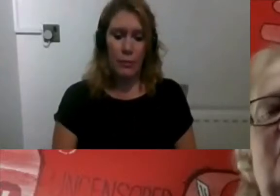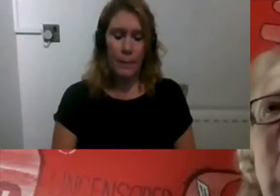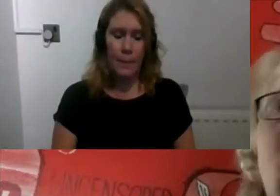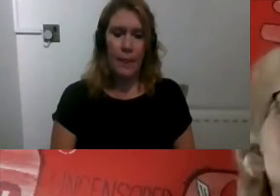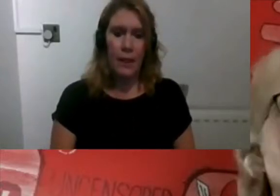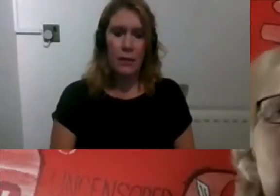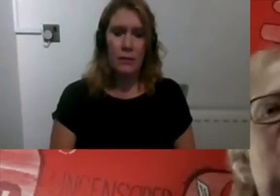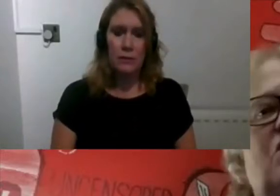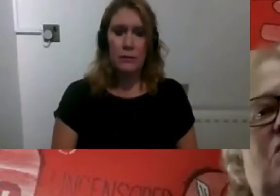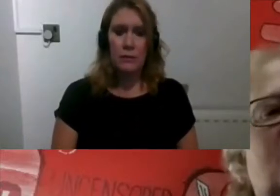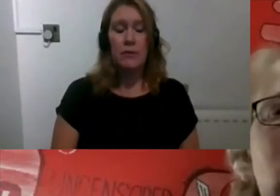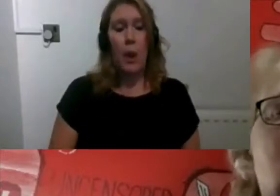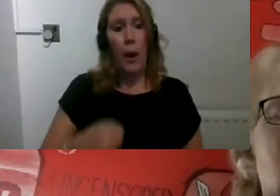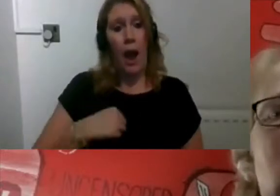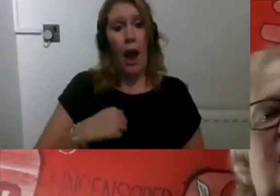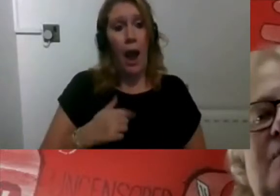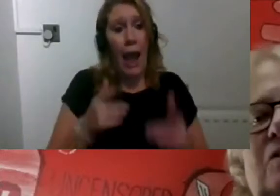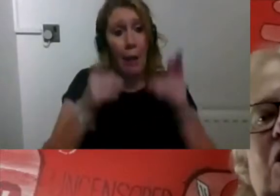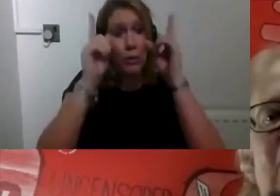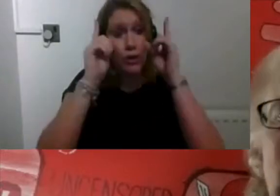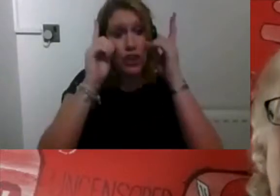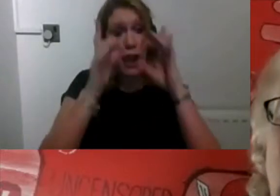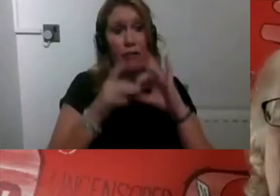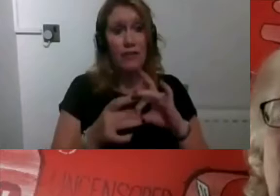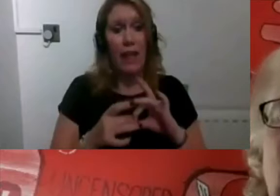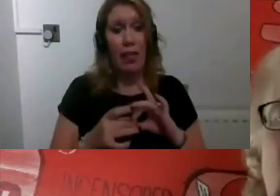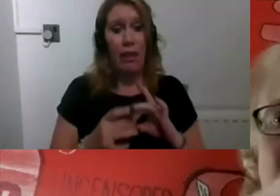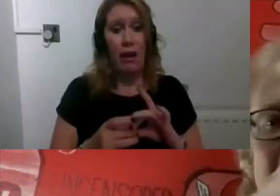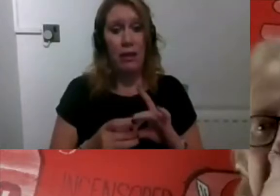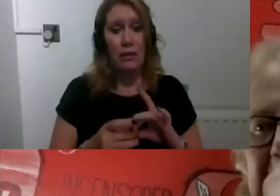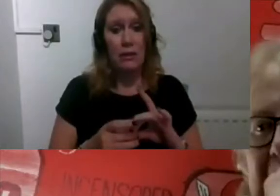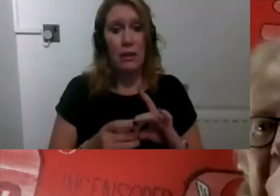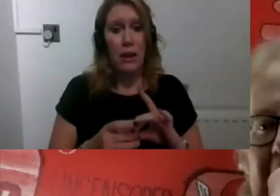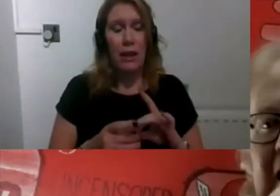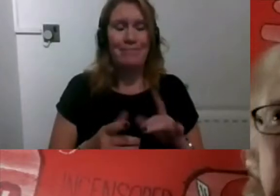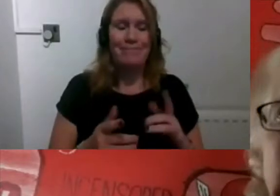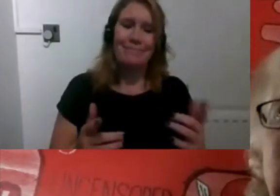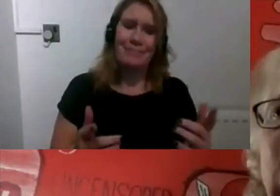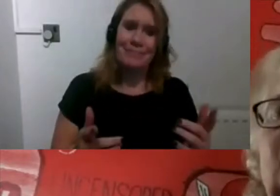Ju said, I am the Chair of Together, I am